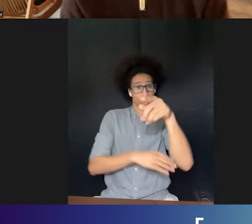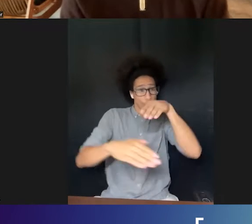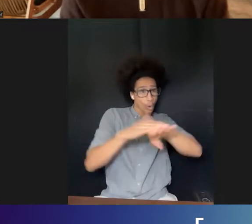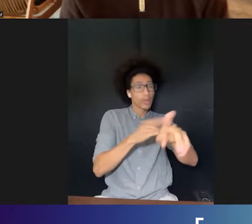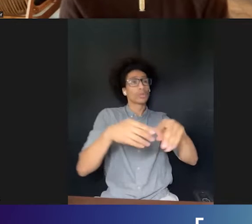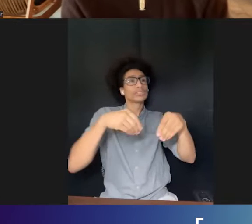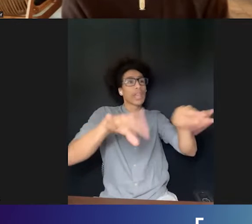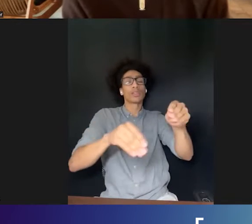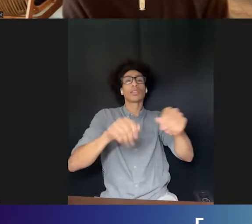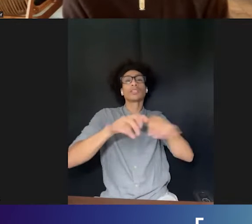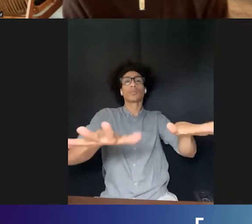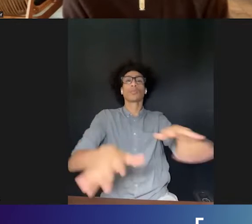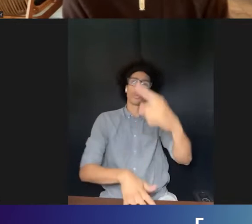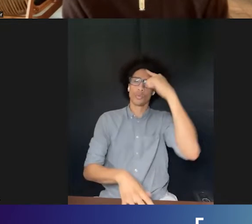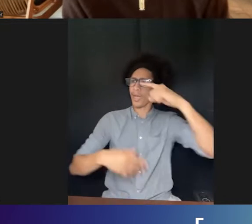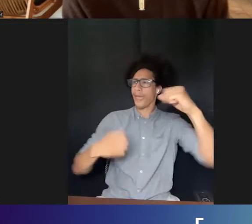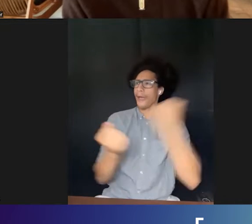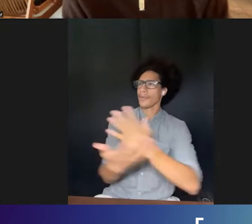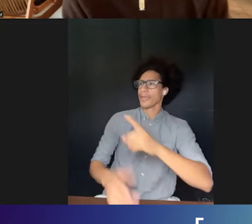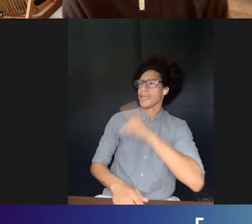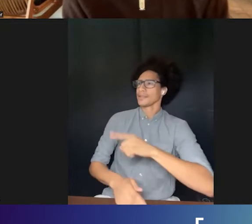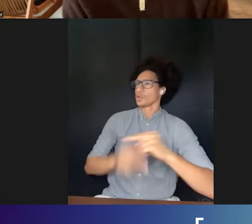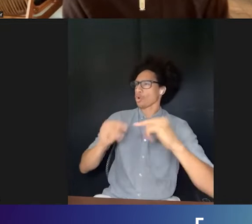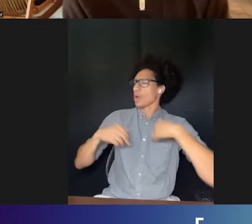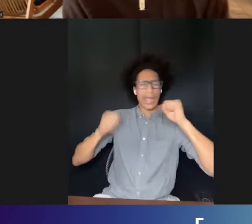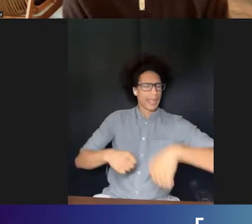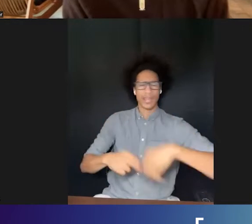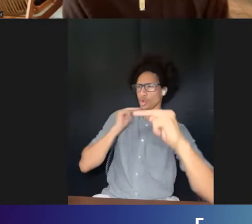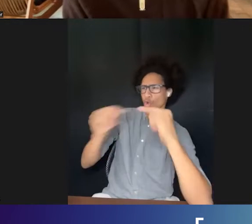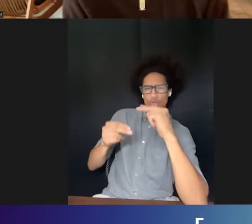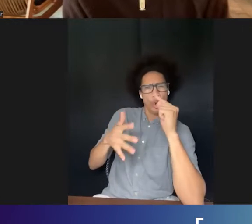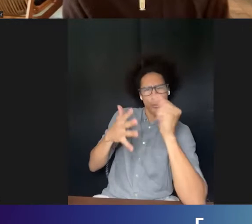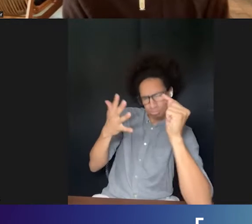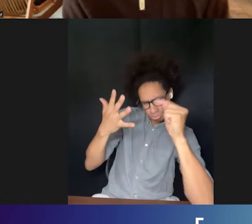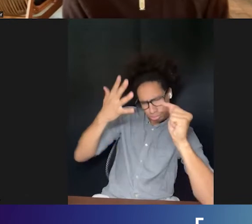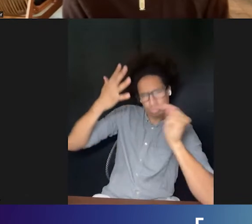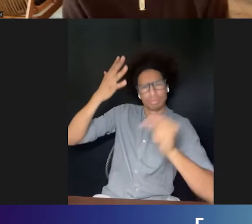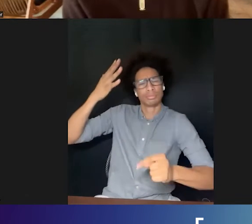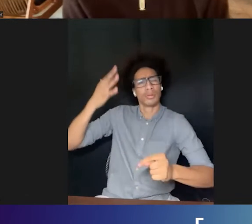everything is negotiable, that is a powerful place to start from.